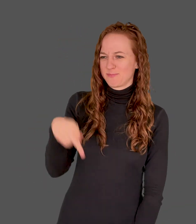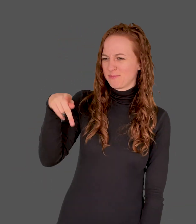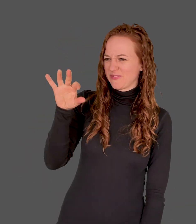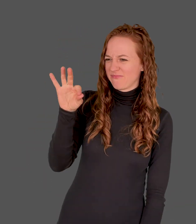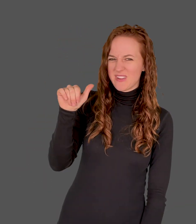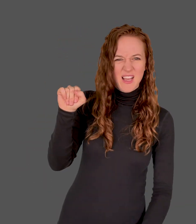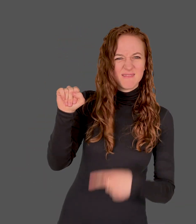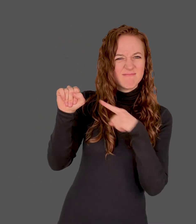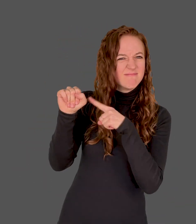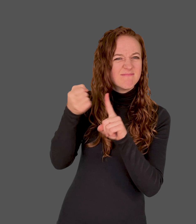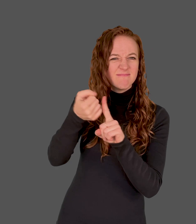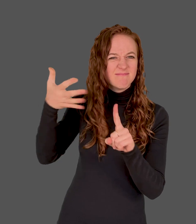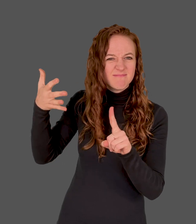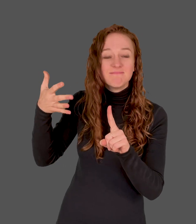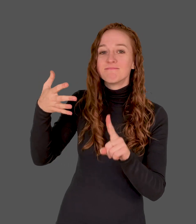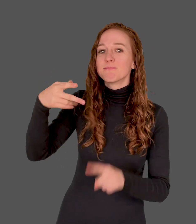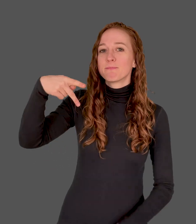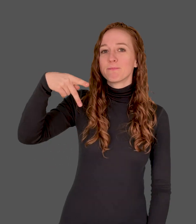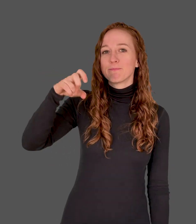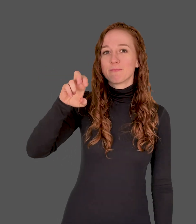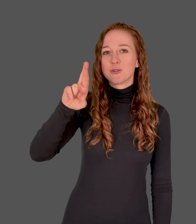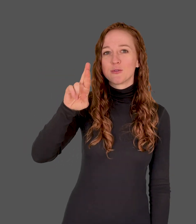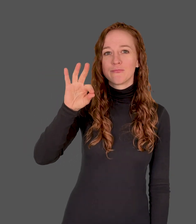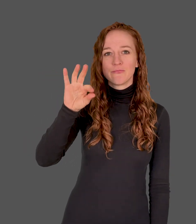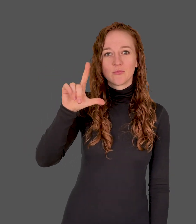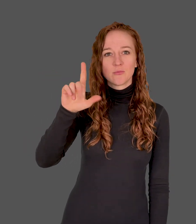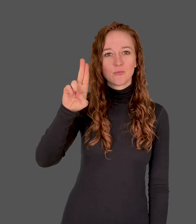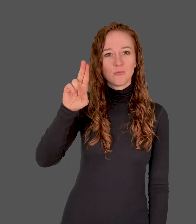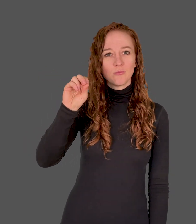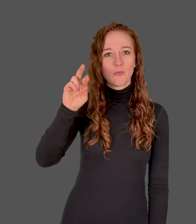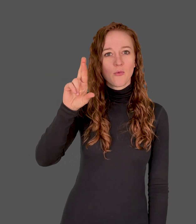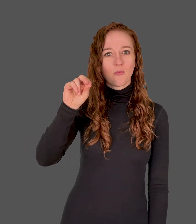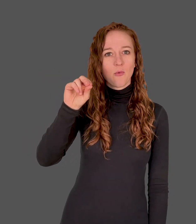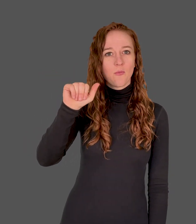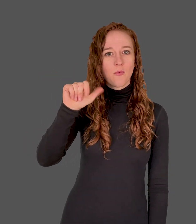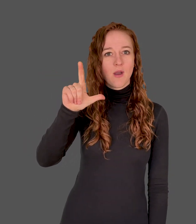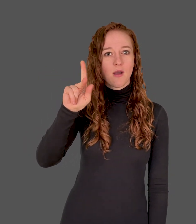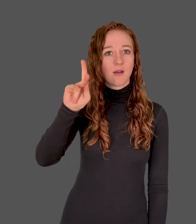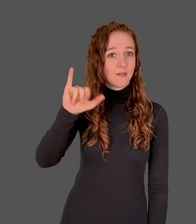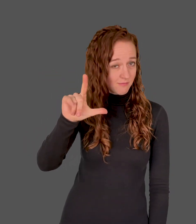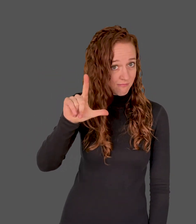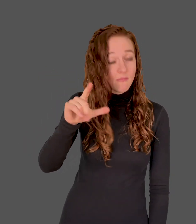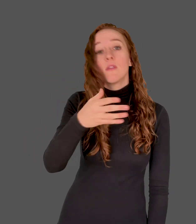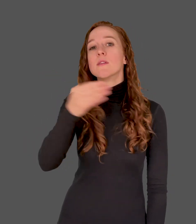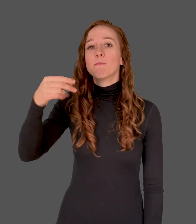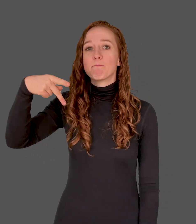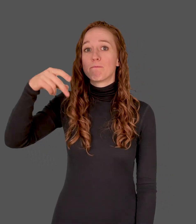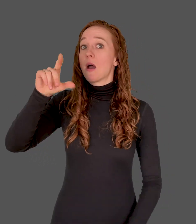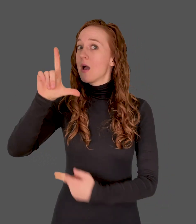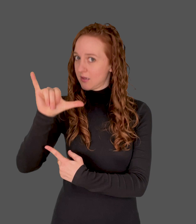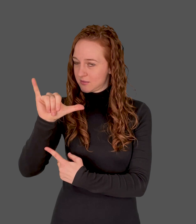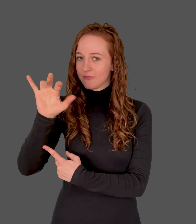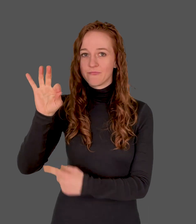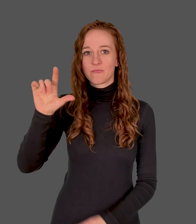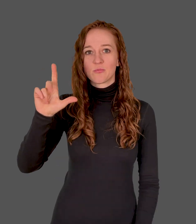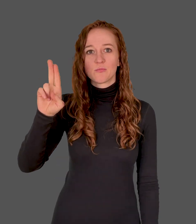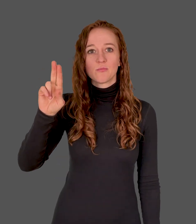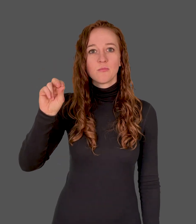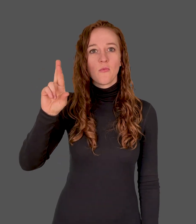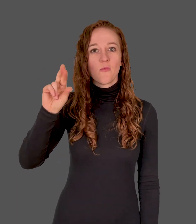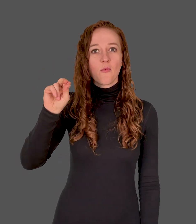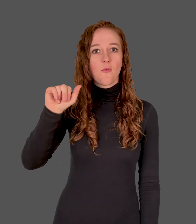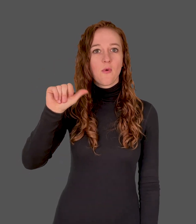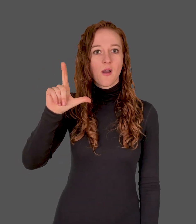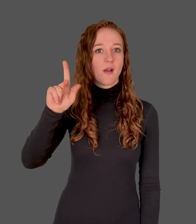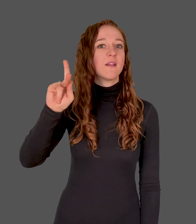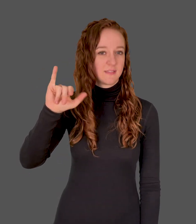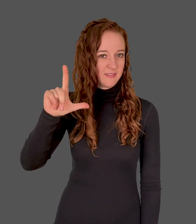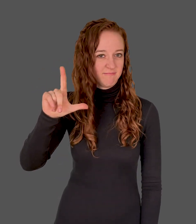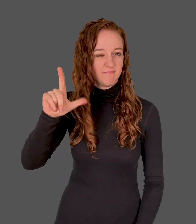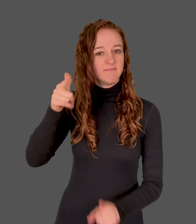PFAS, or per- and polyfluoroalkyl substances,